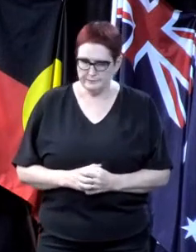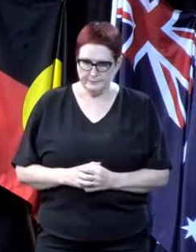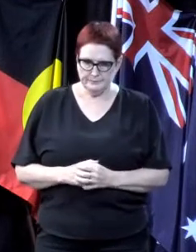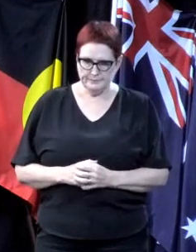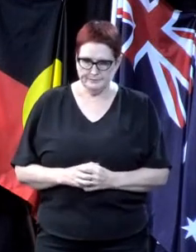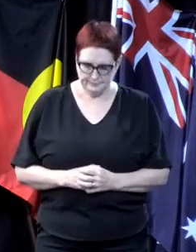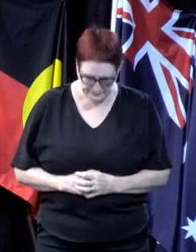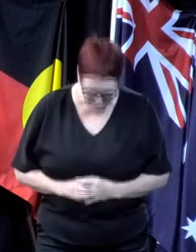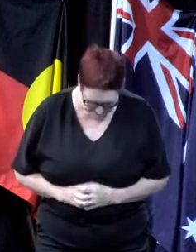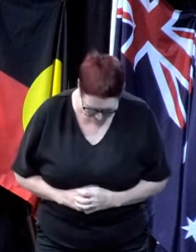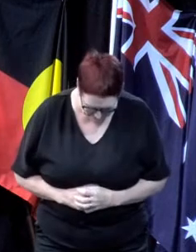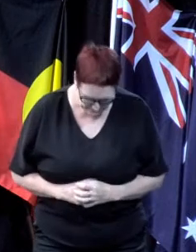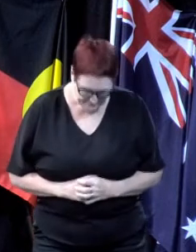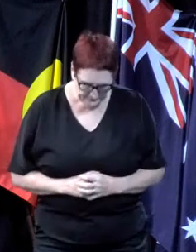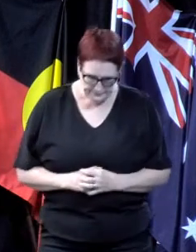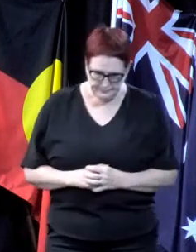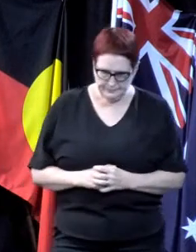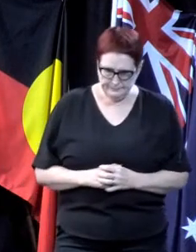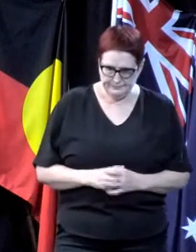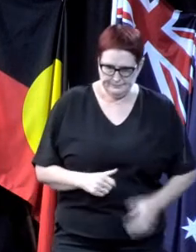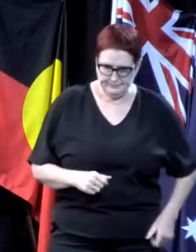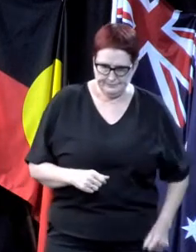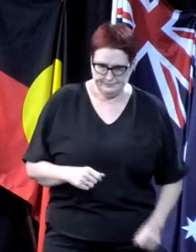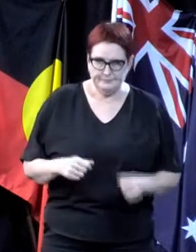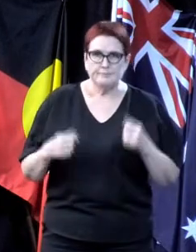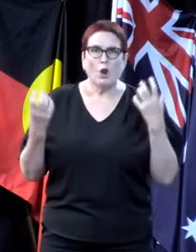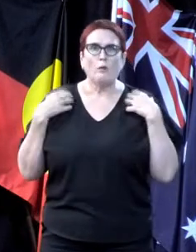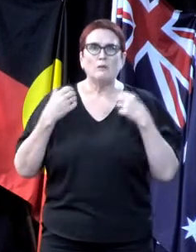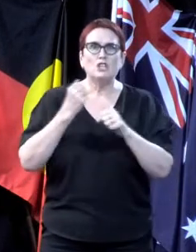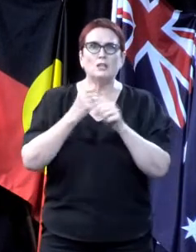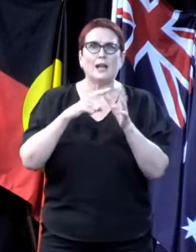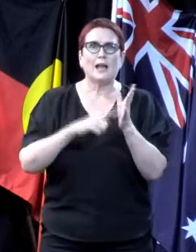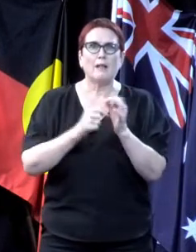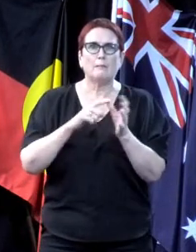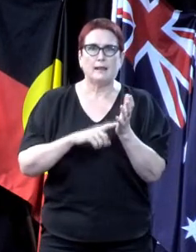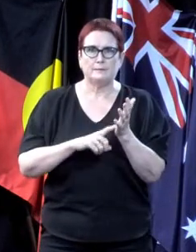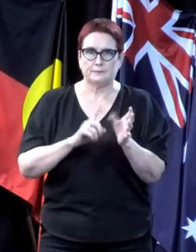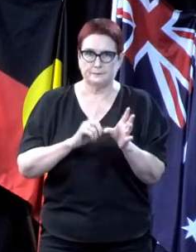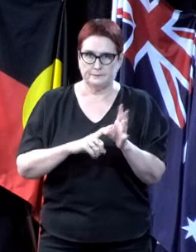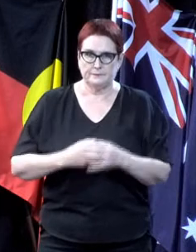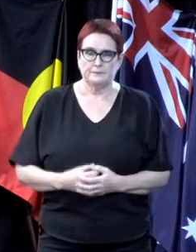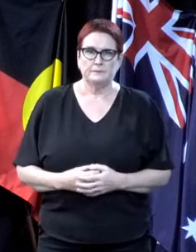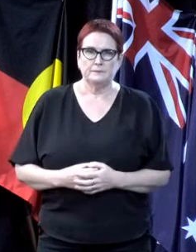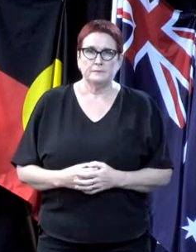I just wanted to just clarify. So these are people with profound disability as well,